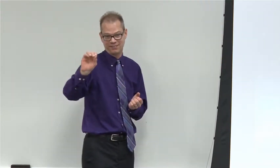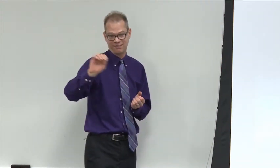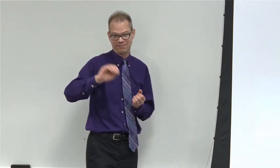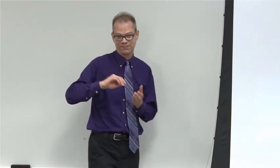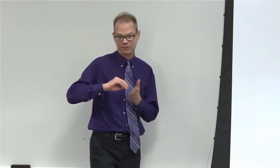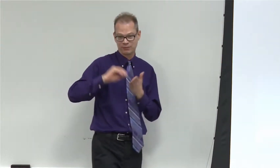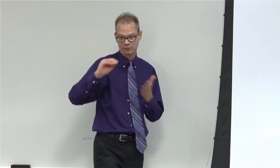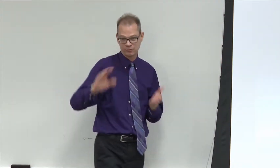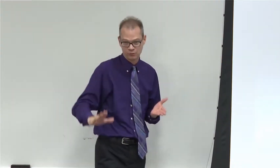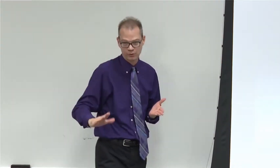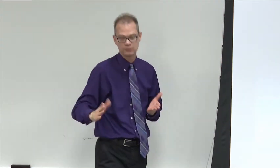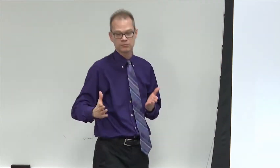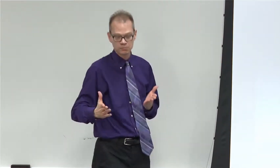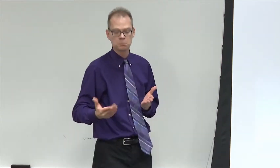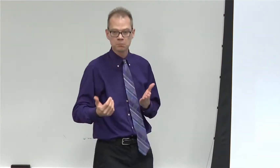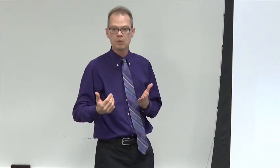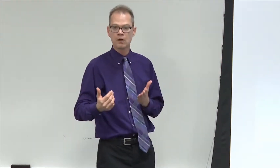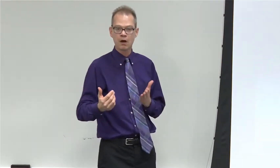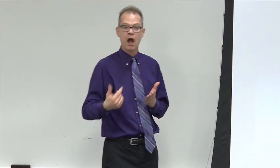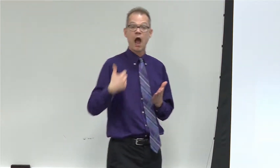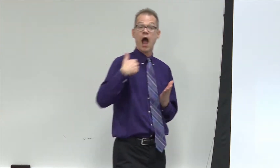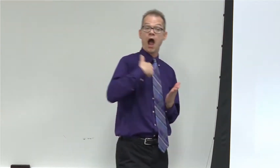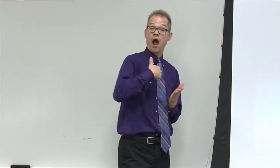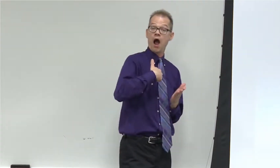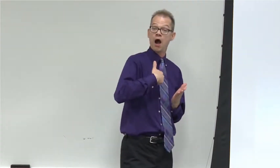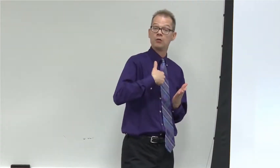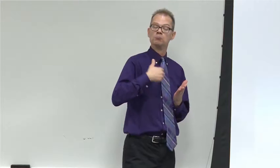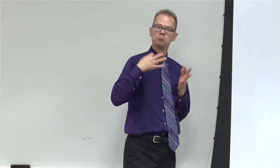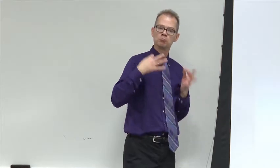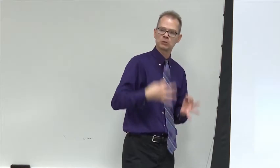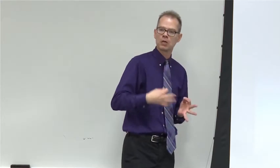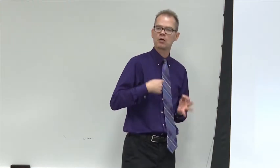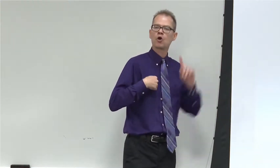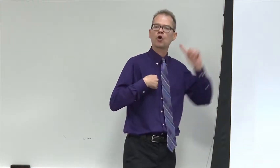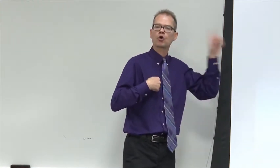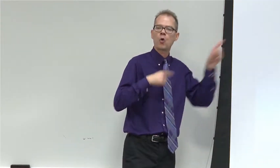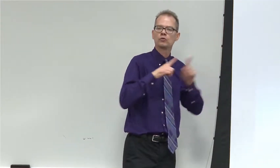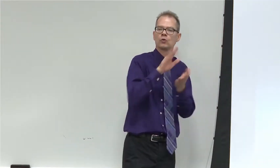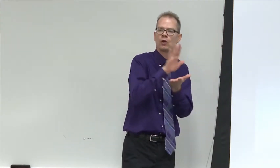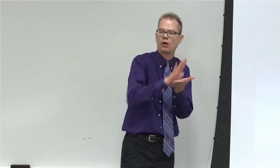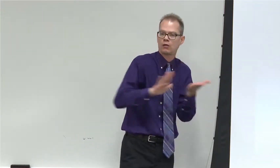of about 450 students.